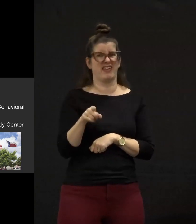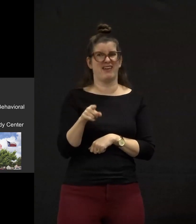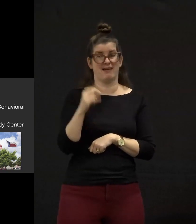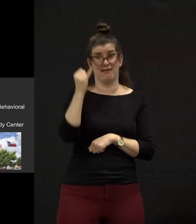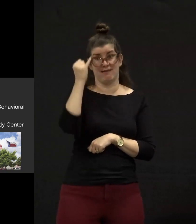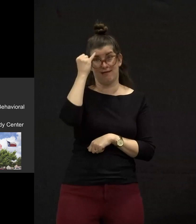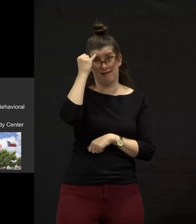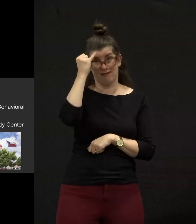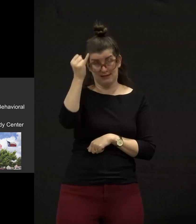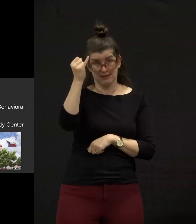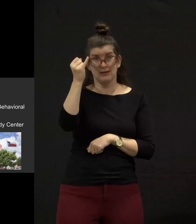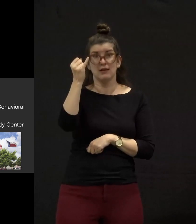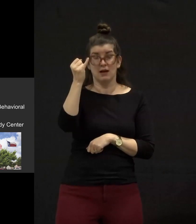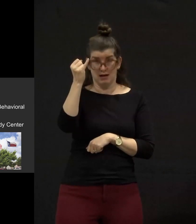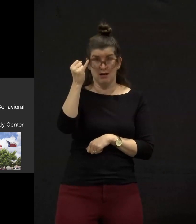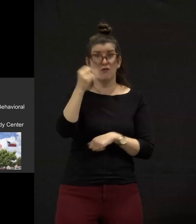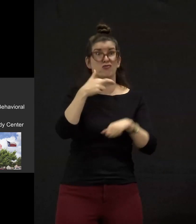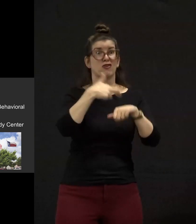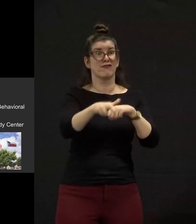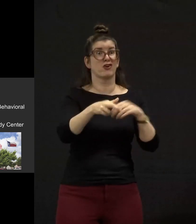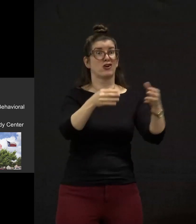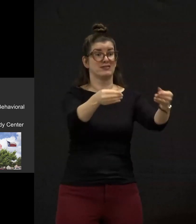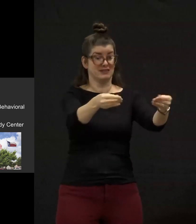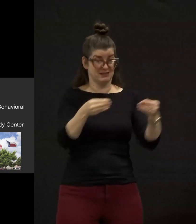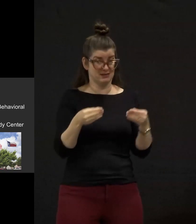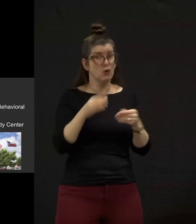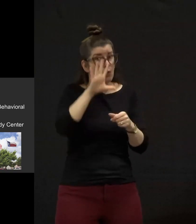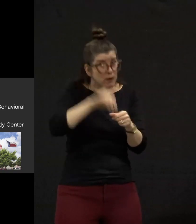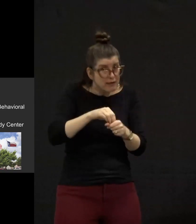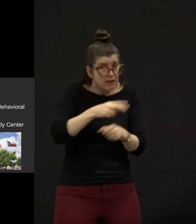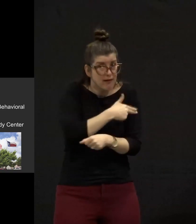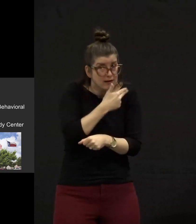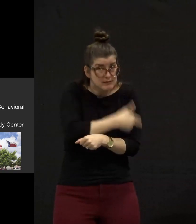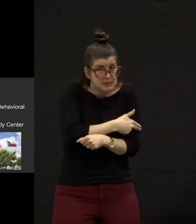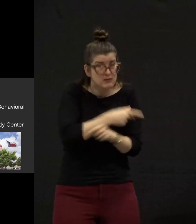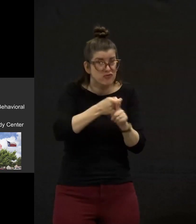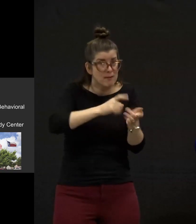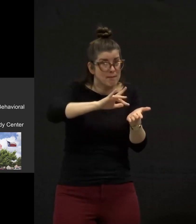of receiving referrals from within our hospital from a medical colleague,